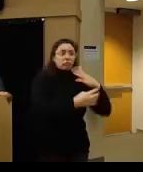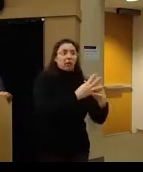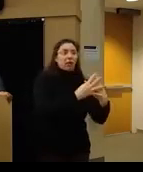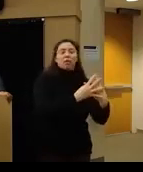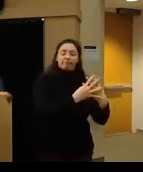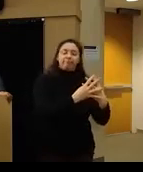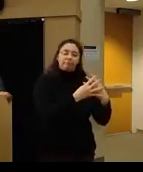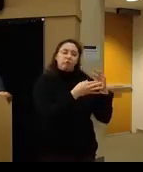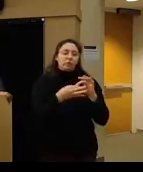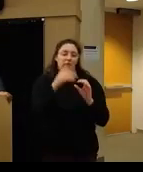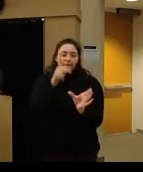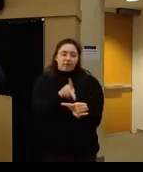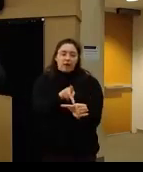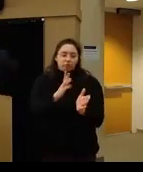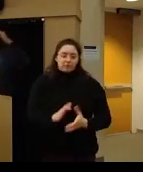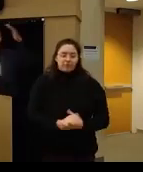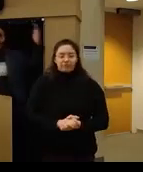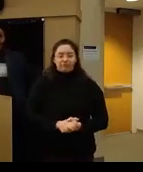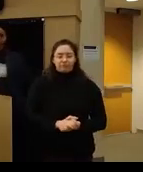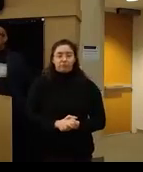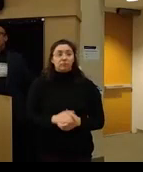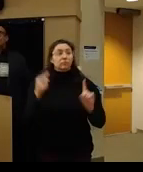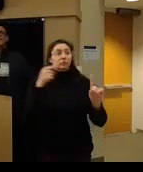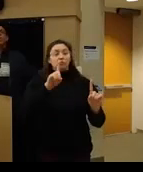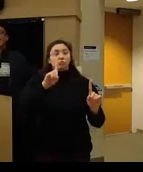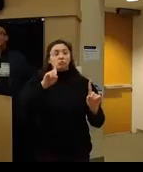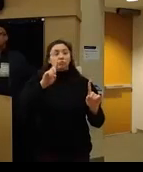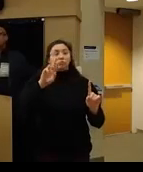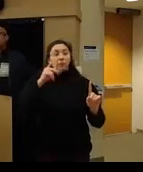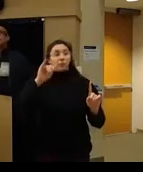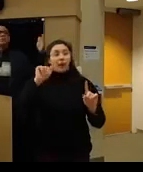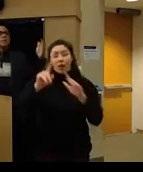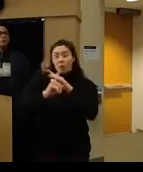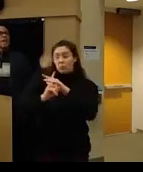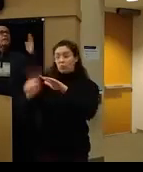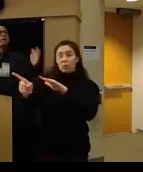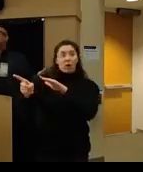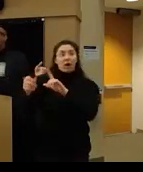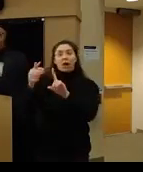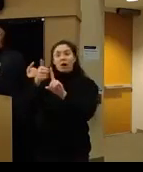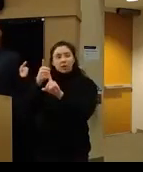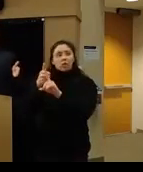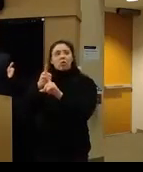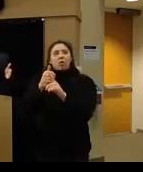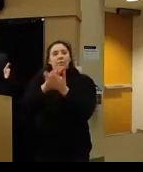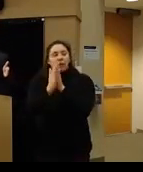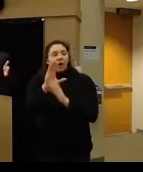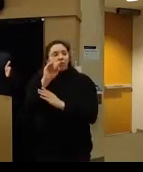and psychology and if we go back to drto Mania running away was literally a criminal act it was